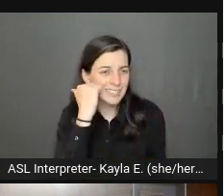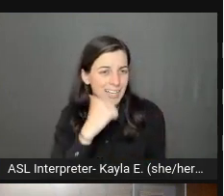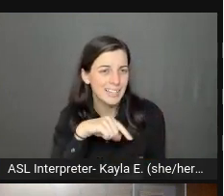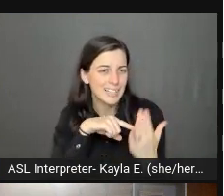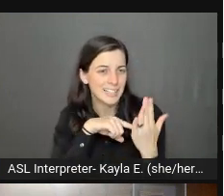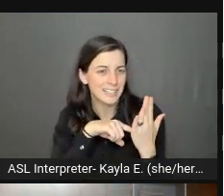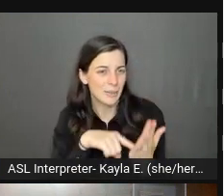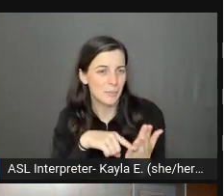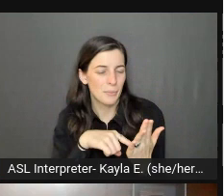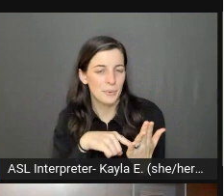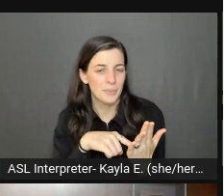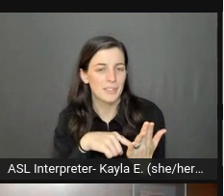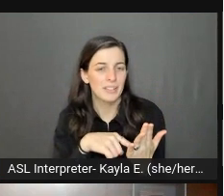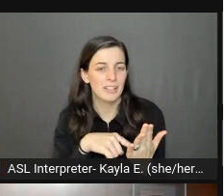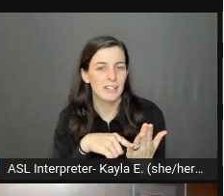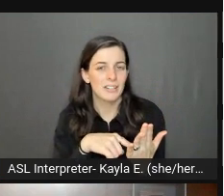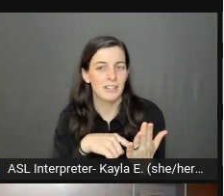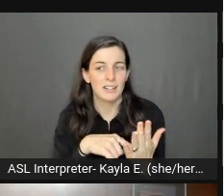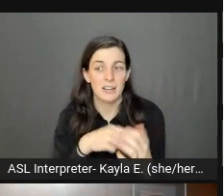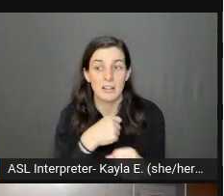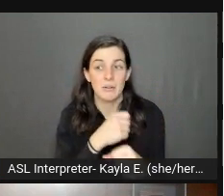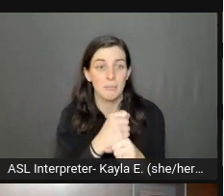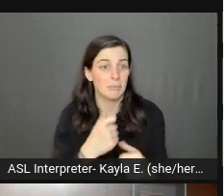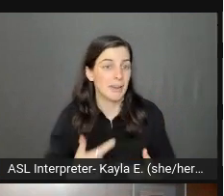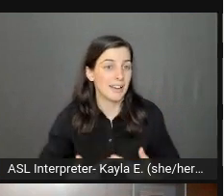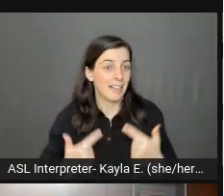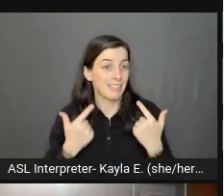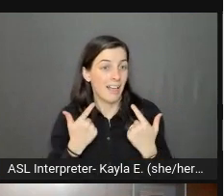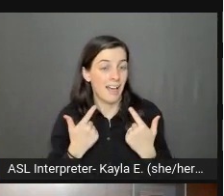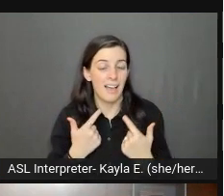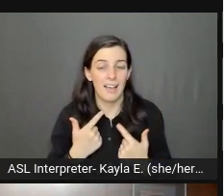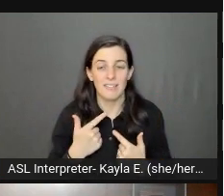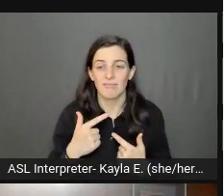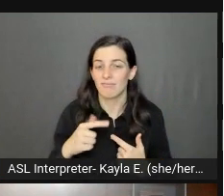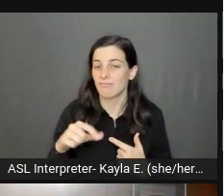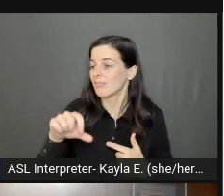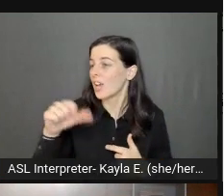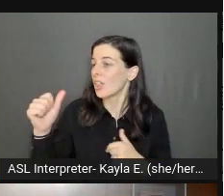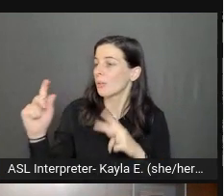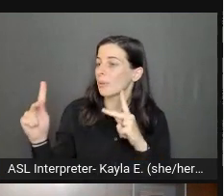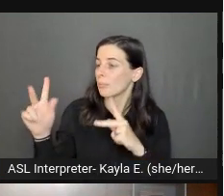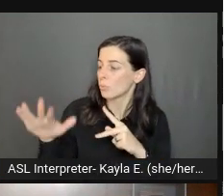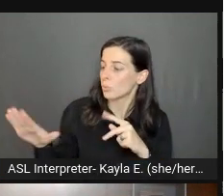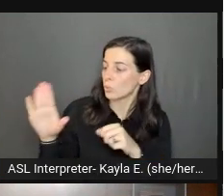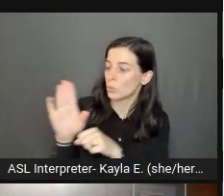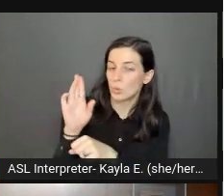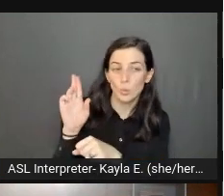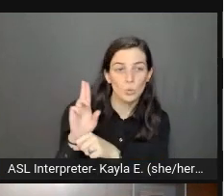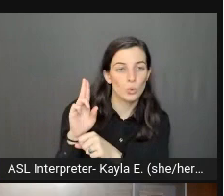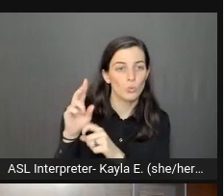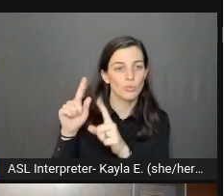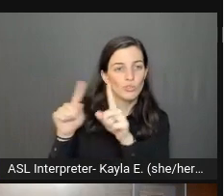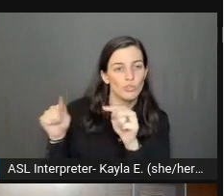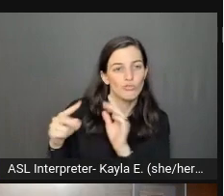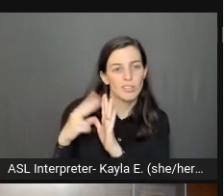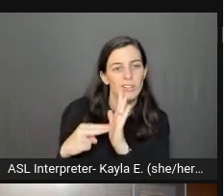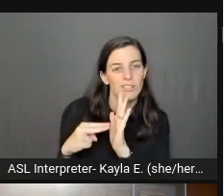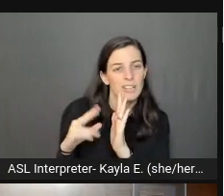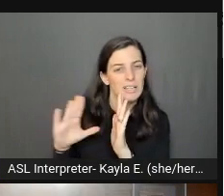that make my life and lives of many security reader users get more difficult?